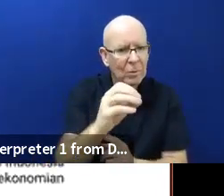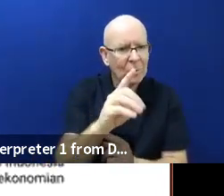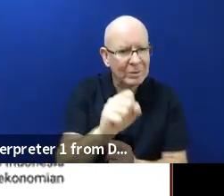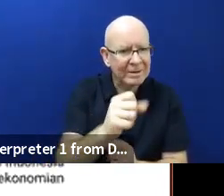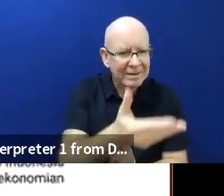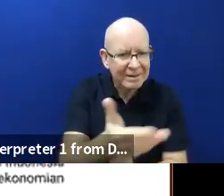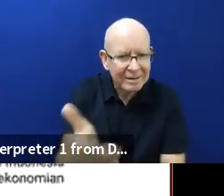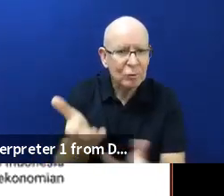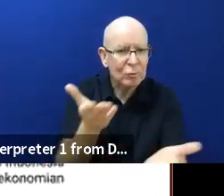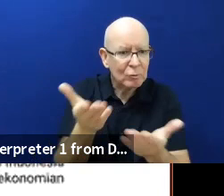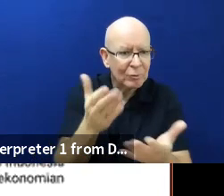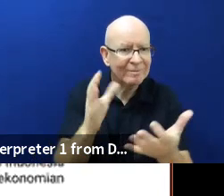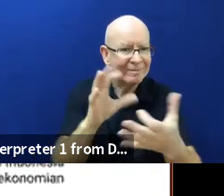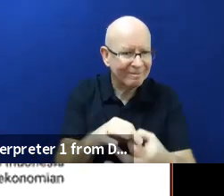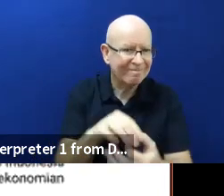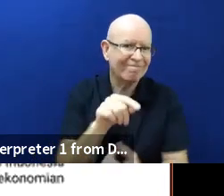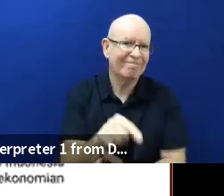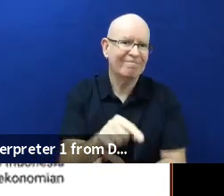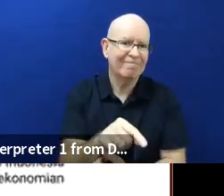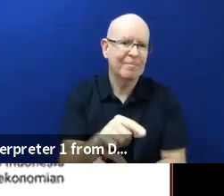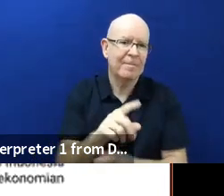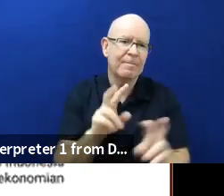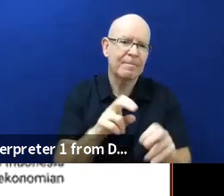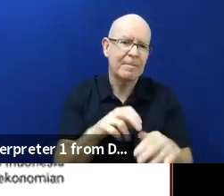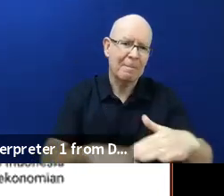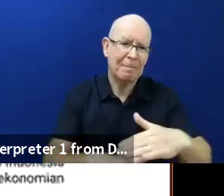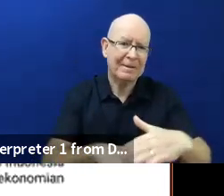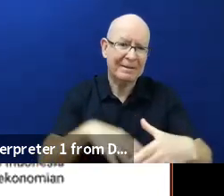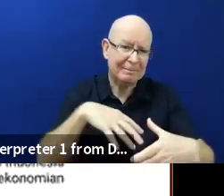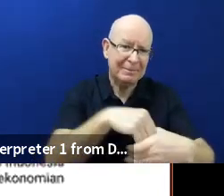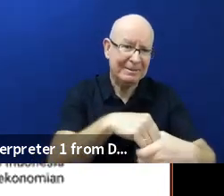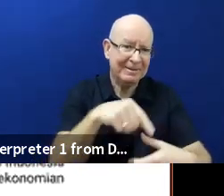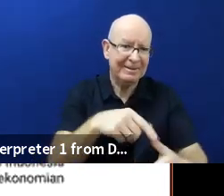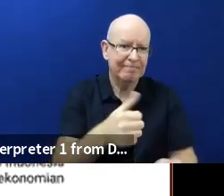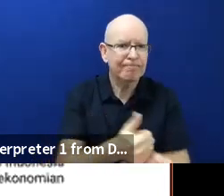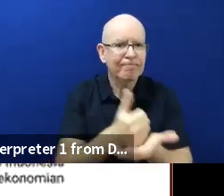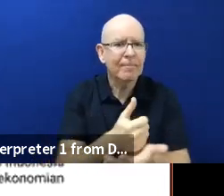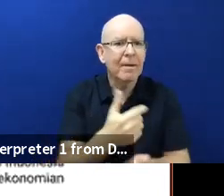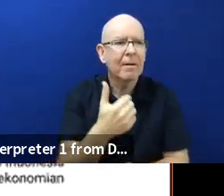and give us a set of responses to our questions to further test and validate, we then roll out